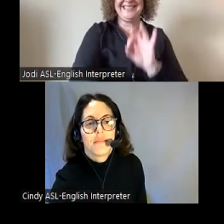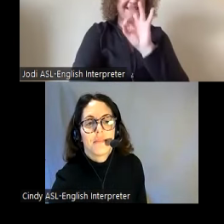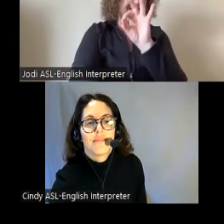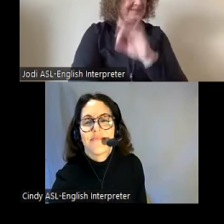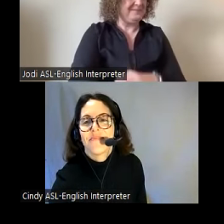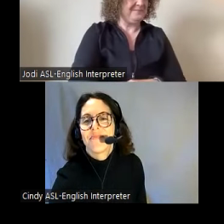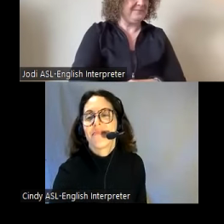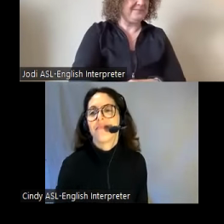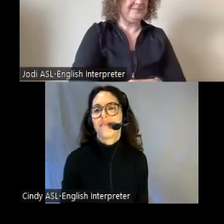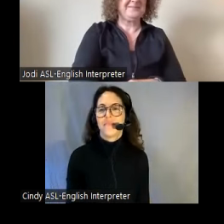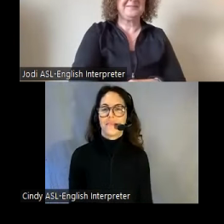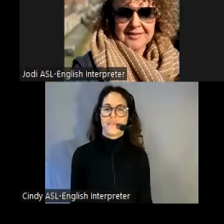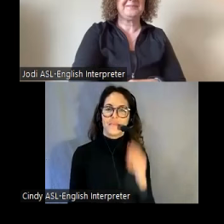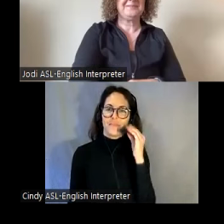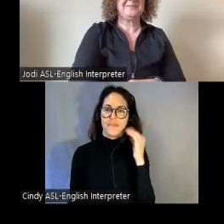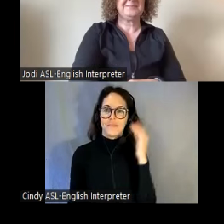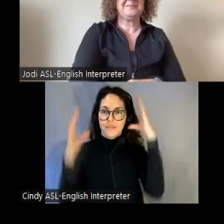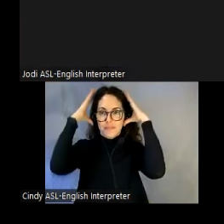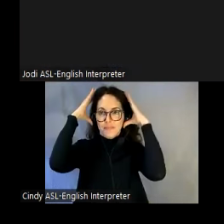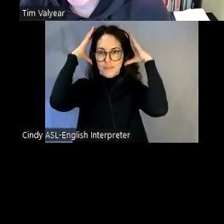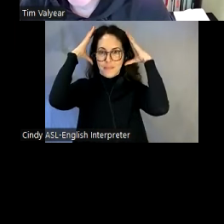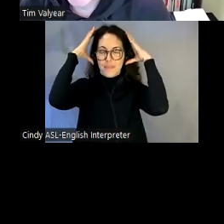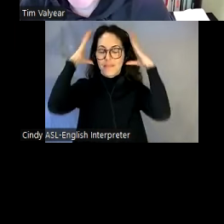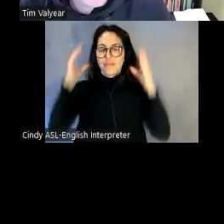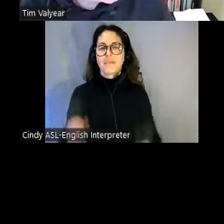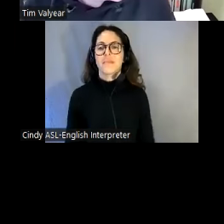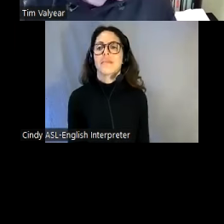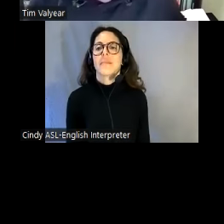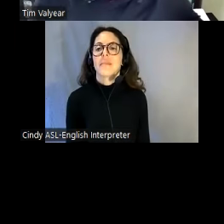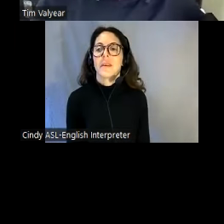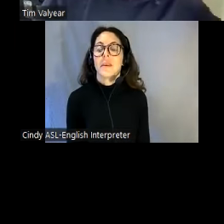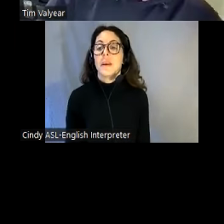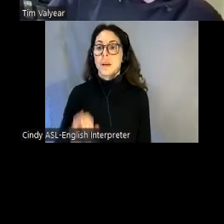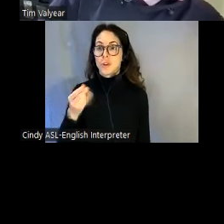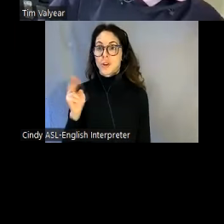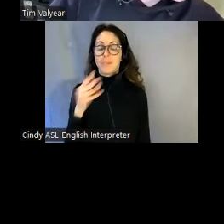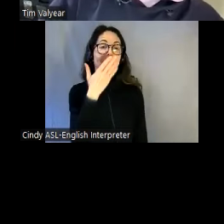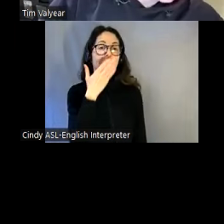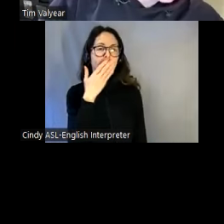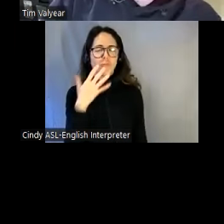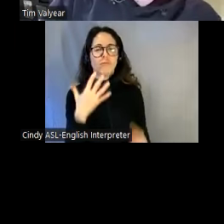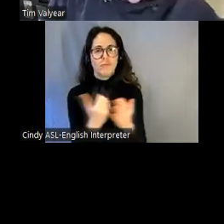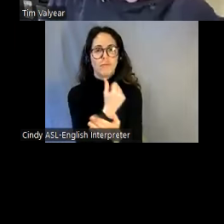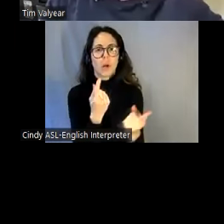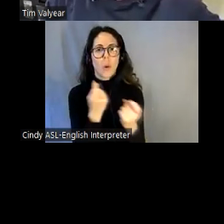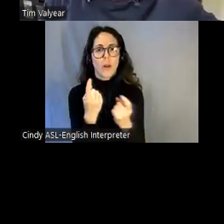biggest apologies. Sorry. I was trying to get through the